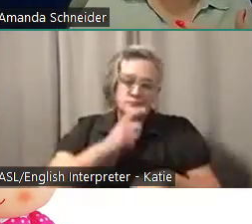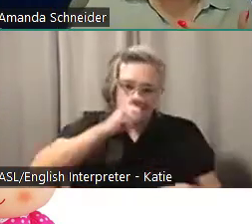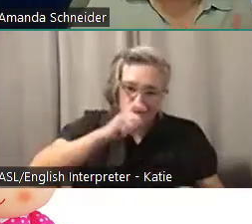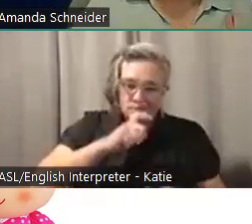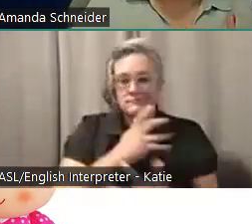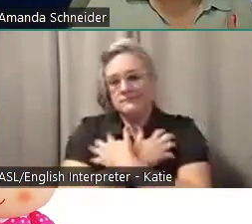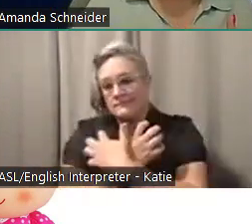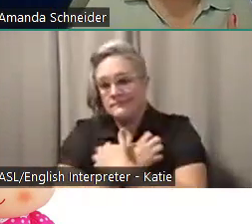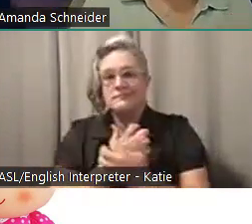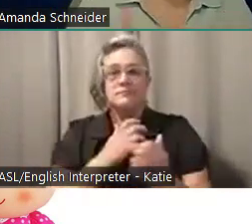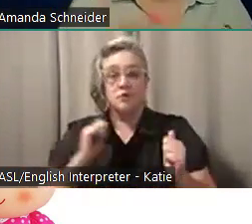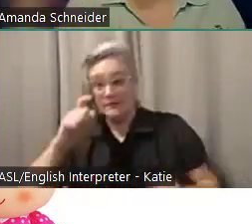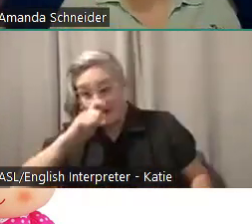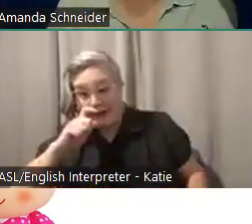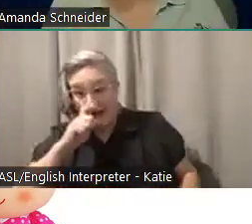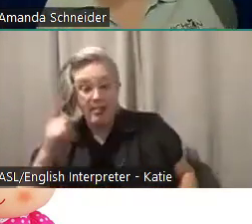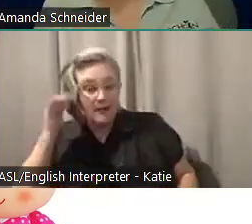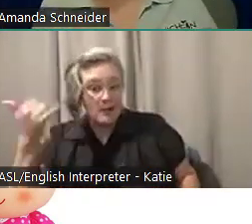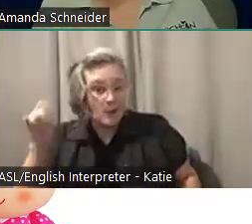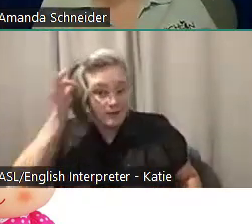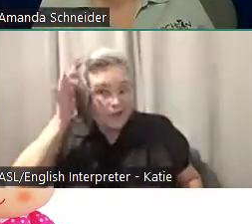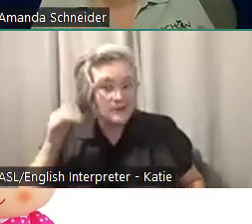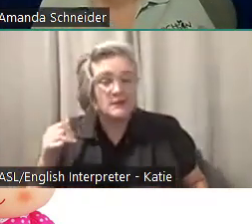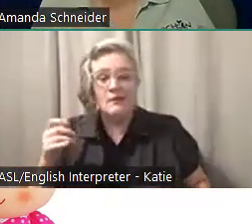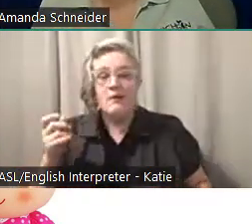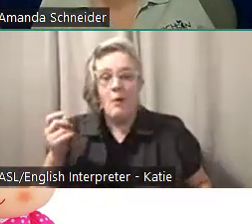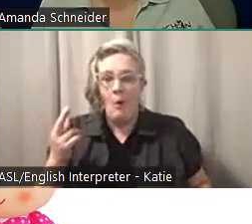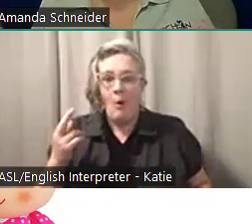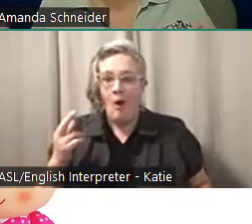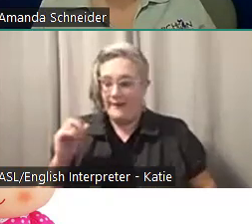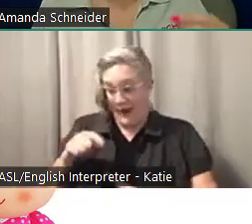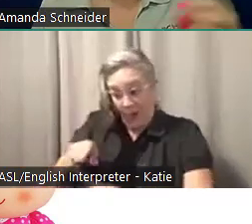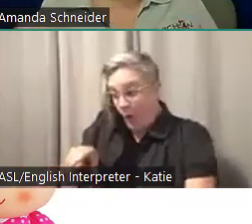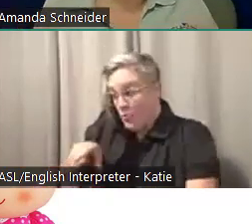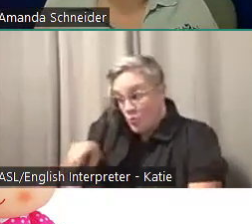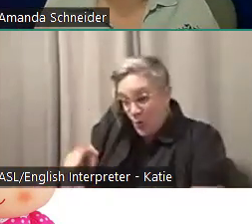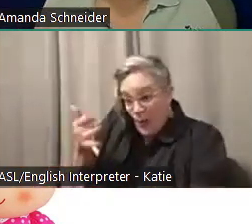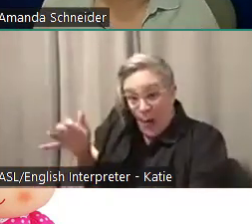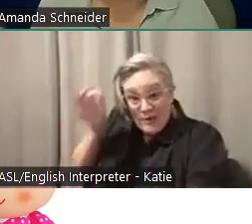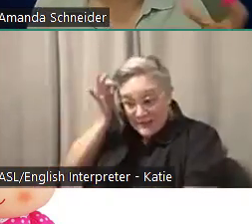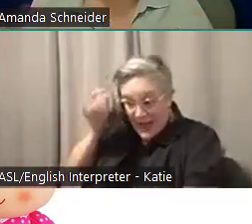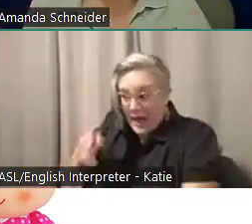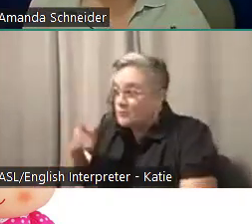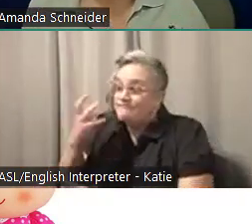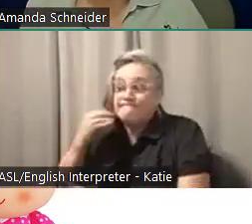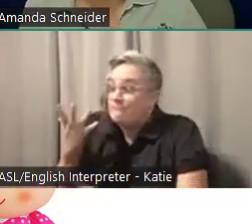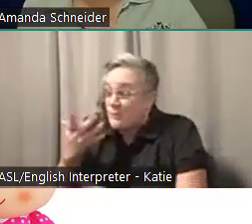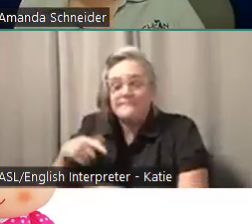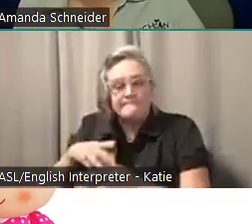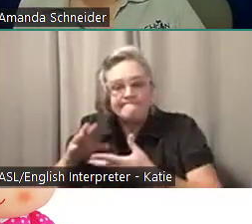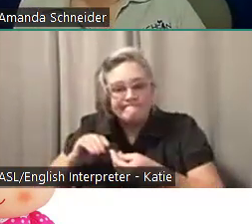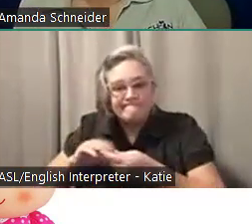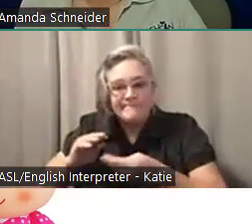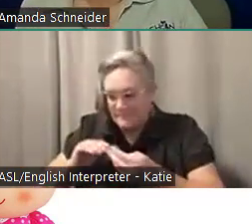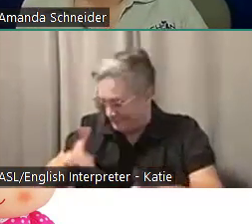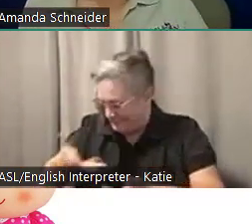You could have a doll be Goldilocks, or you can pretend that your child is Goldilocks. So there's lots of different ways that you can play, um…